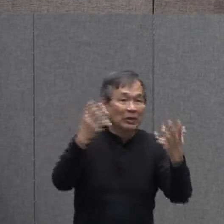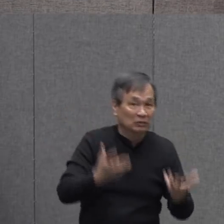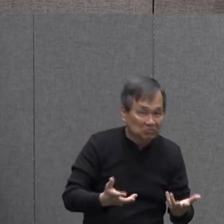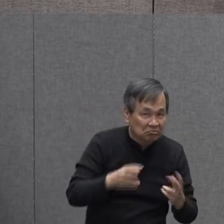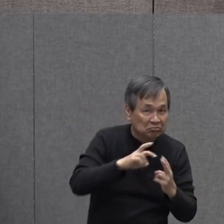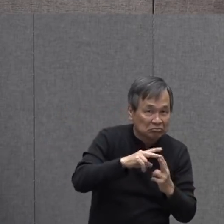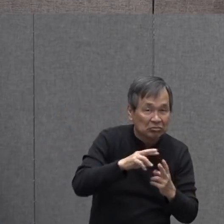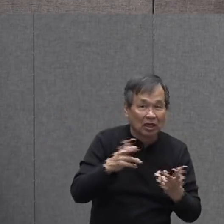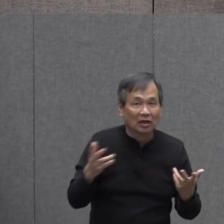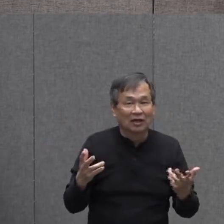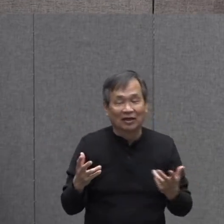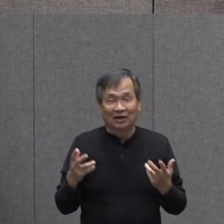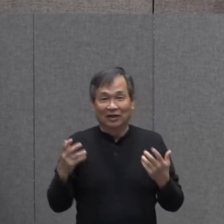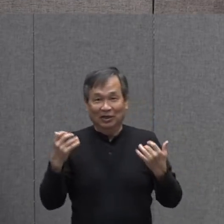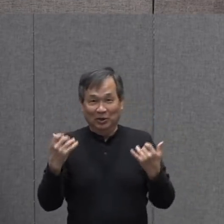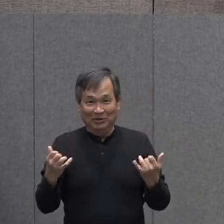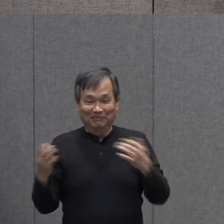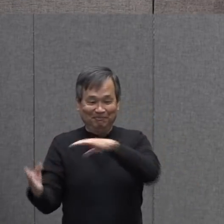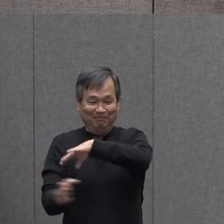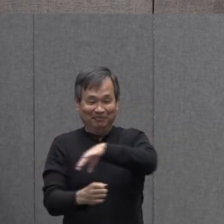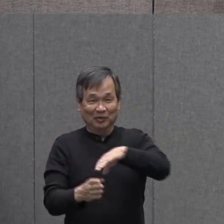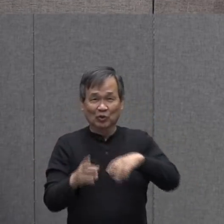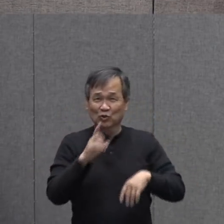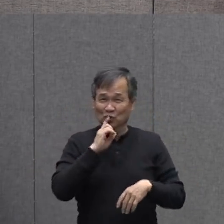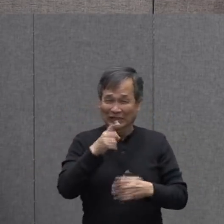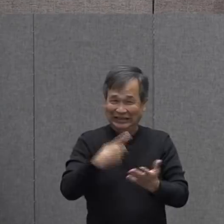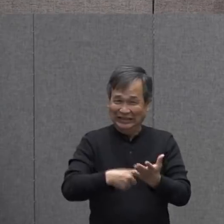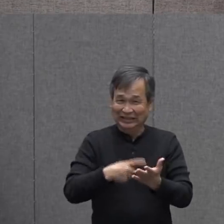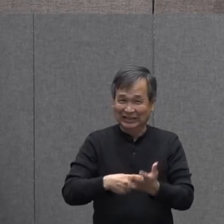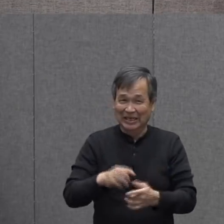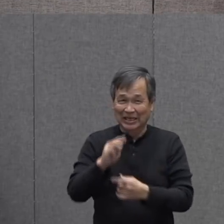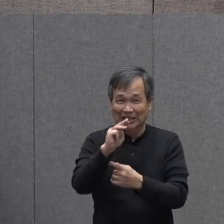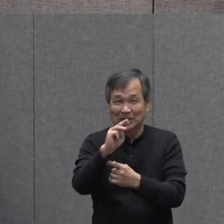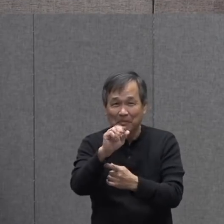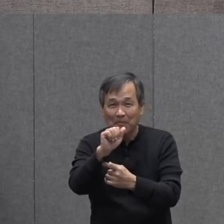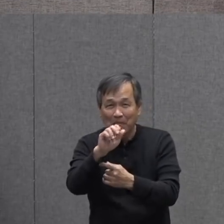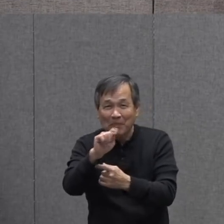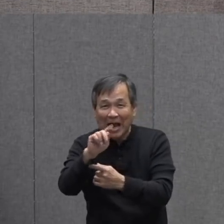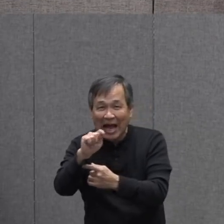So today our focus was on matter. Everything that takes up mass and has space,